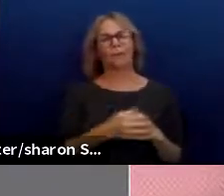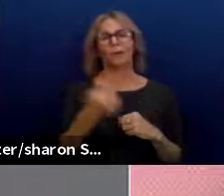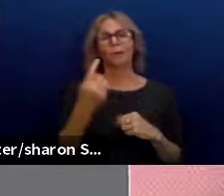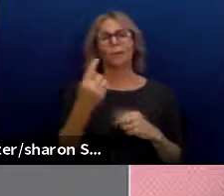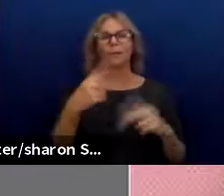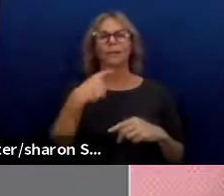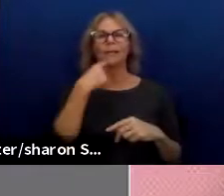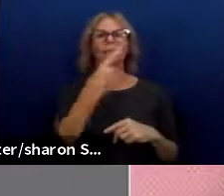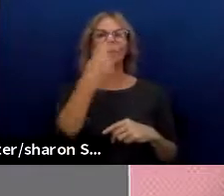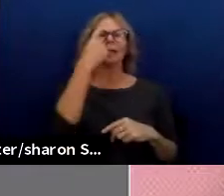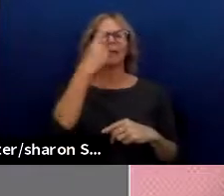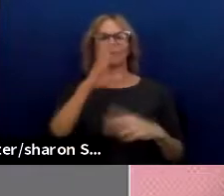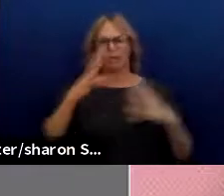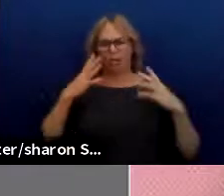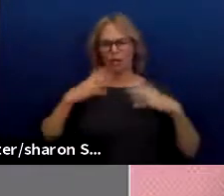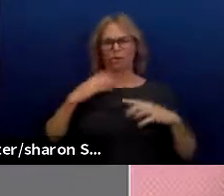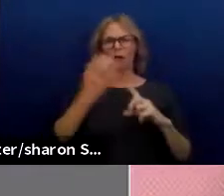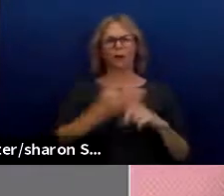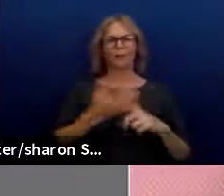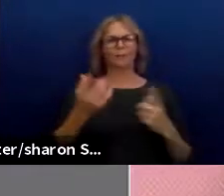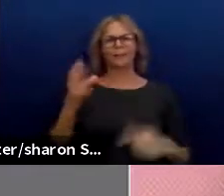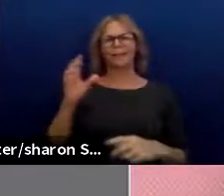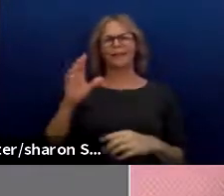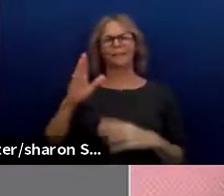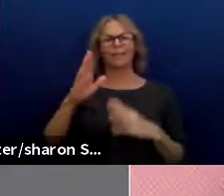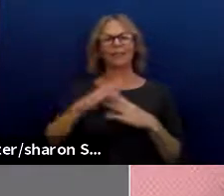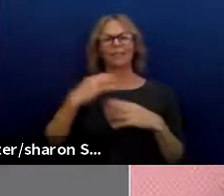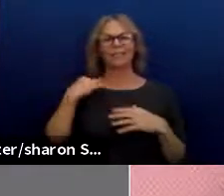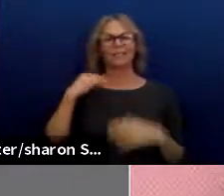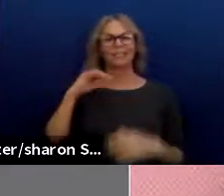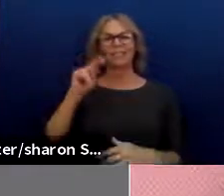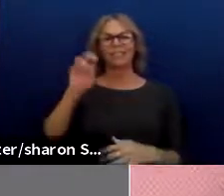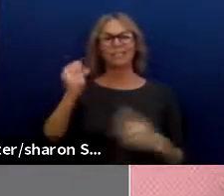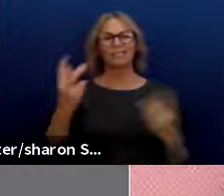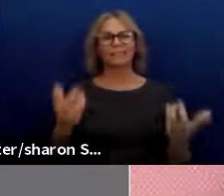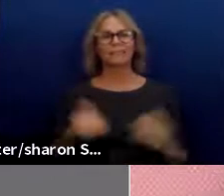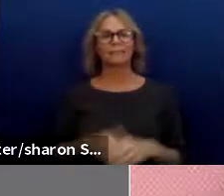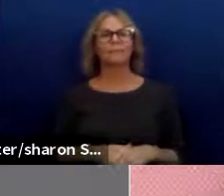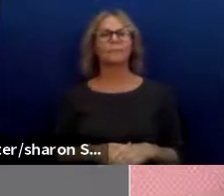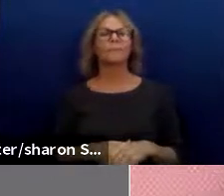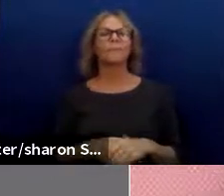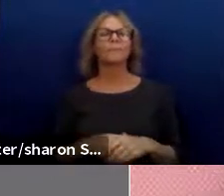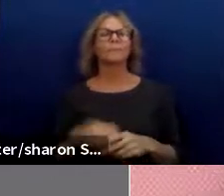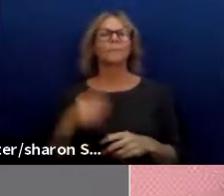was because of what they were wearing. And they were just wearing a T shirt and jeans. But um, and one police officer actually said